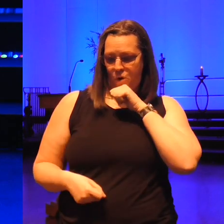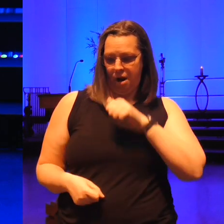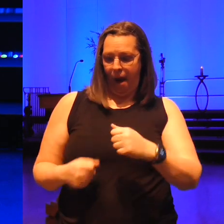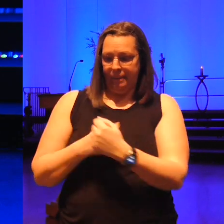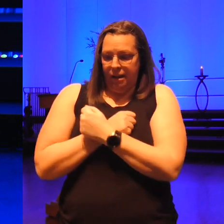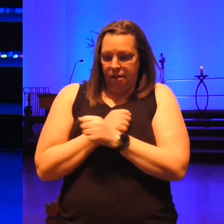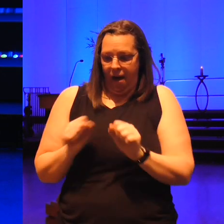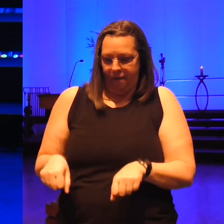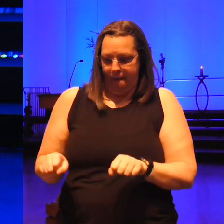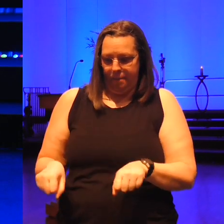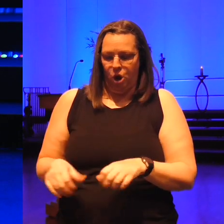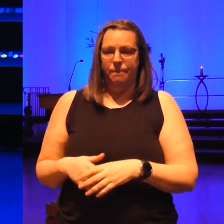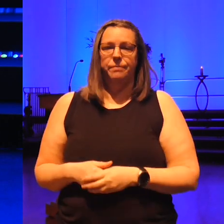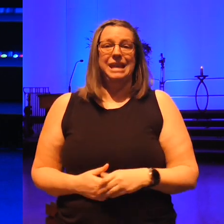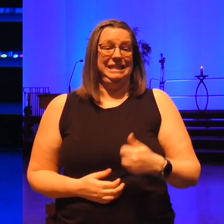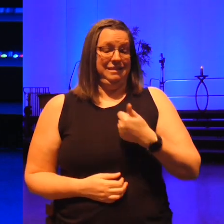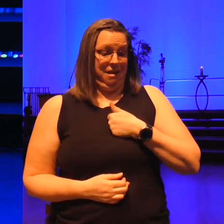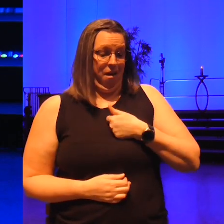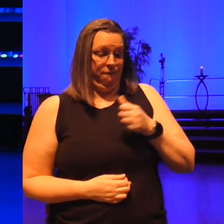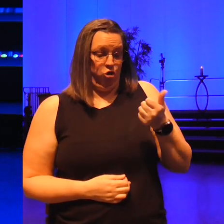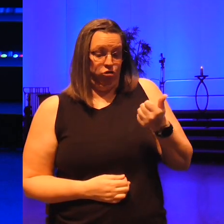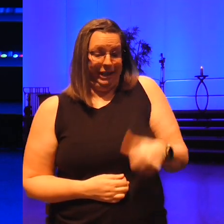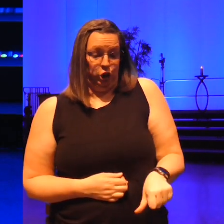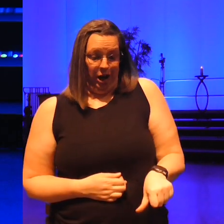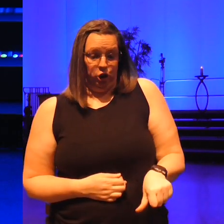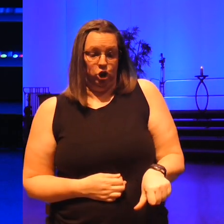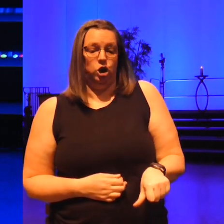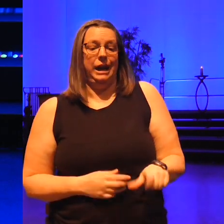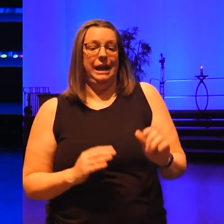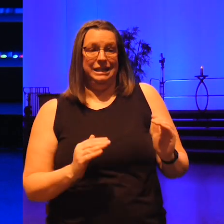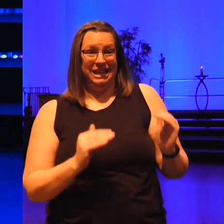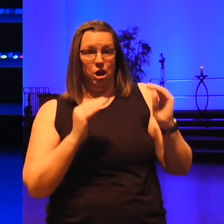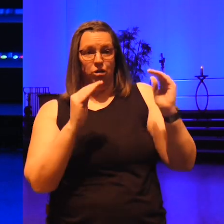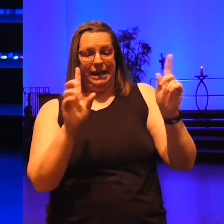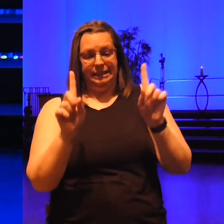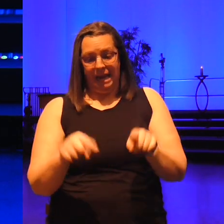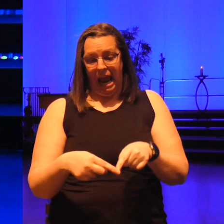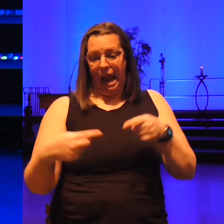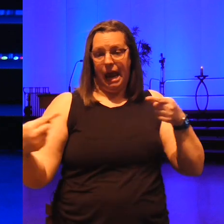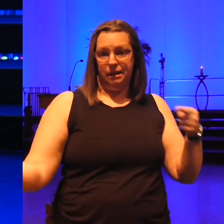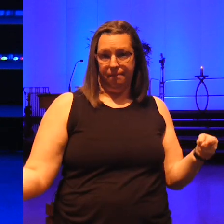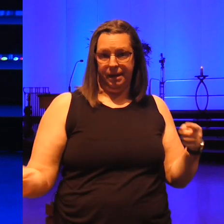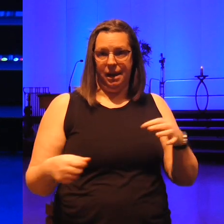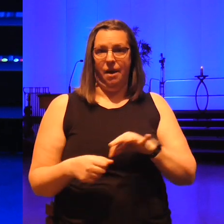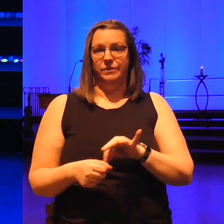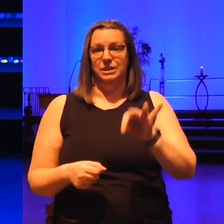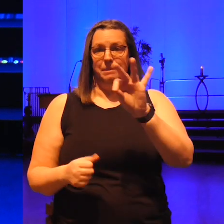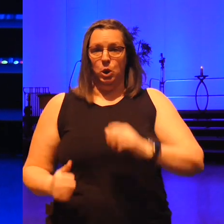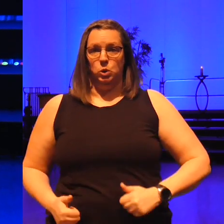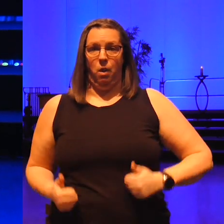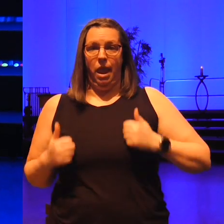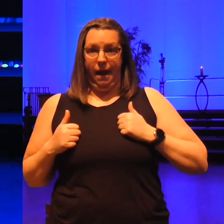self-rejection is the greatest enemy of the spiritual life because it contradicts that